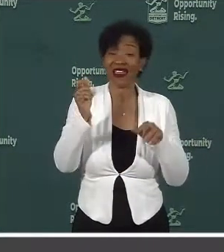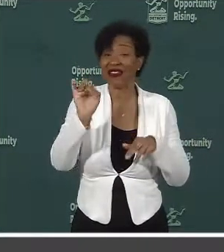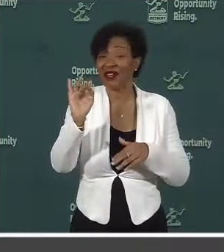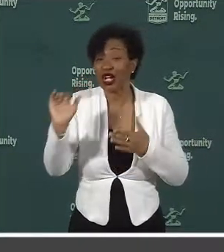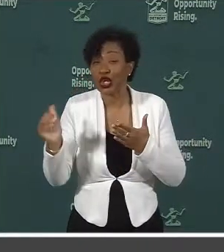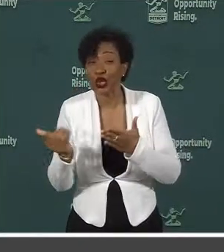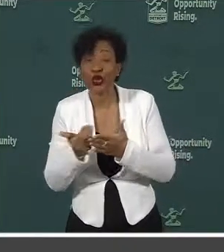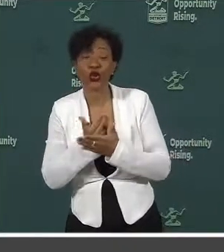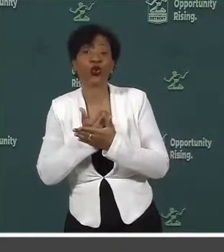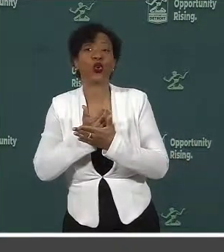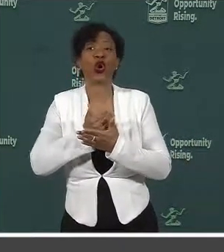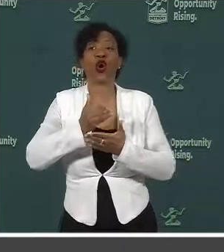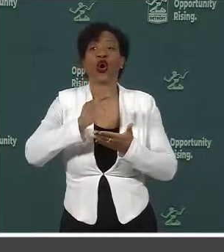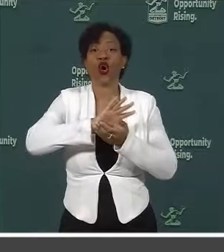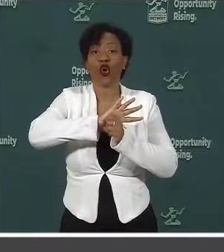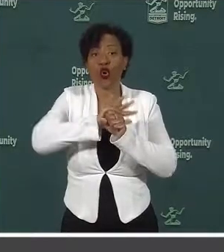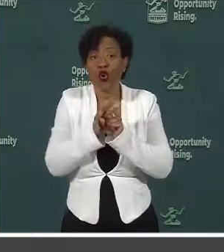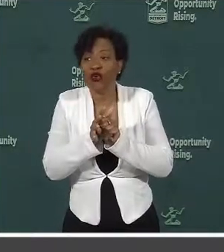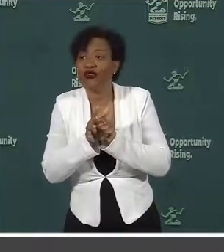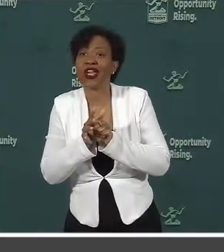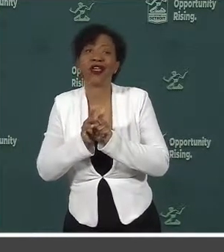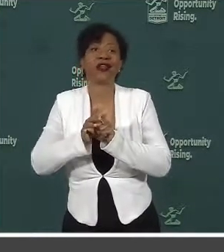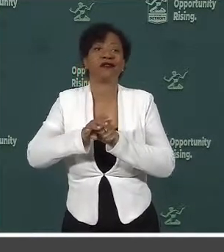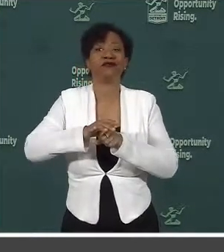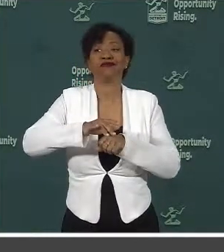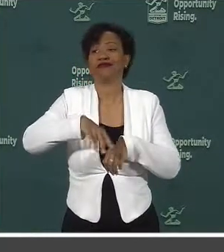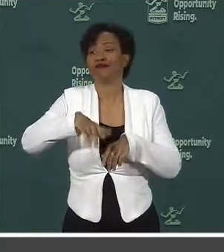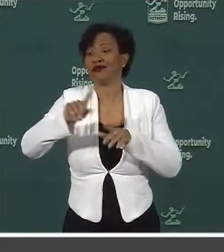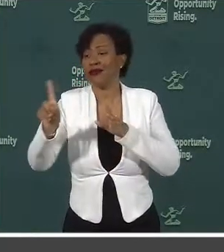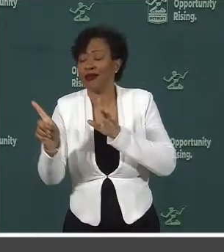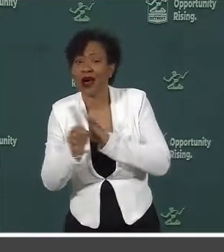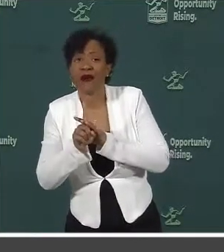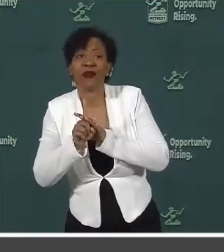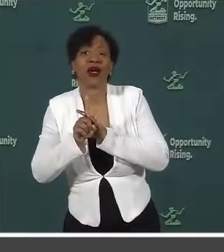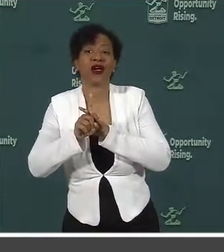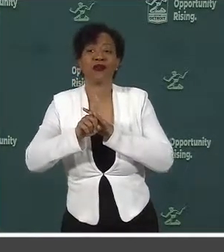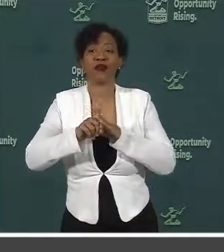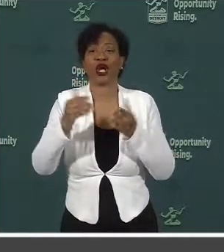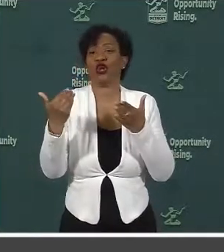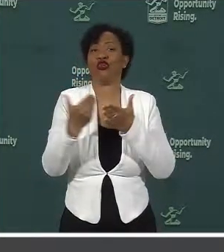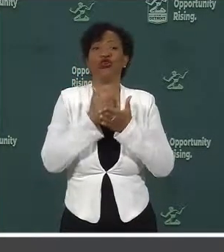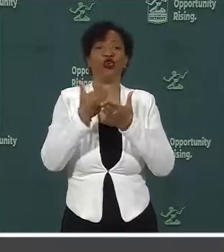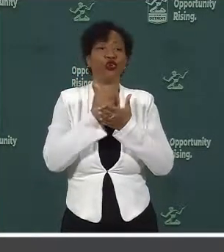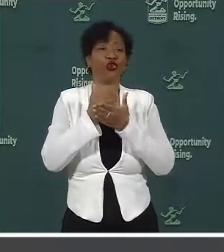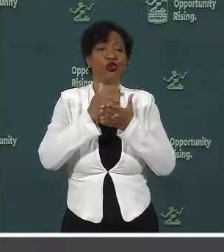WILL INSTANTLY BE BACK IN ACTION WITH TESTING WITH VACCINES AT OUR CENTRAL